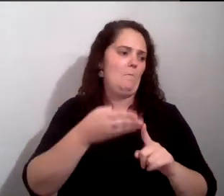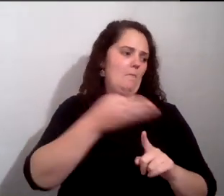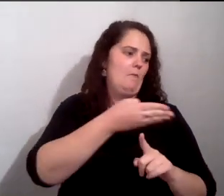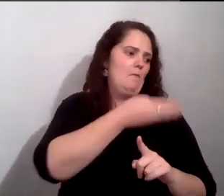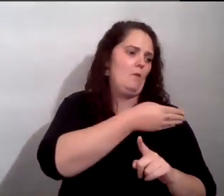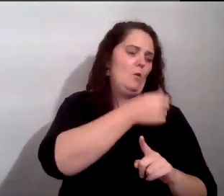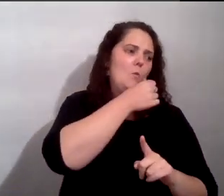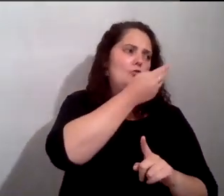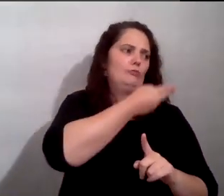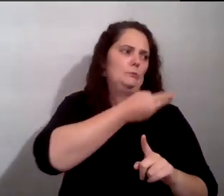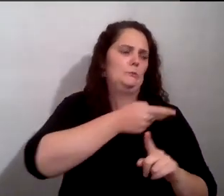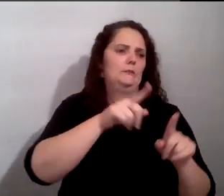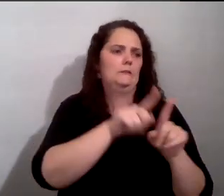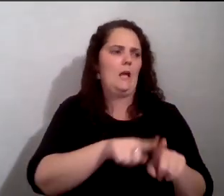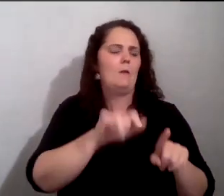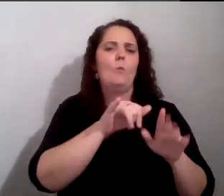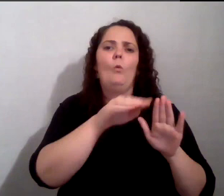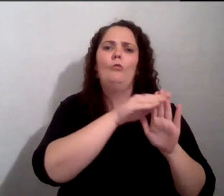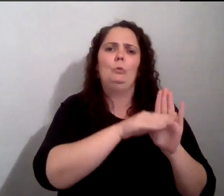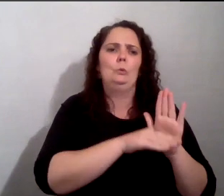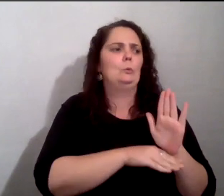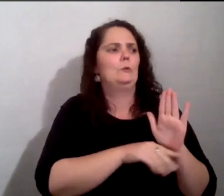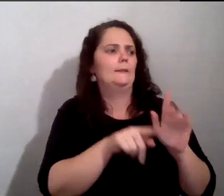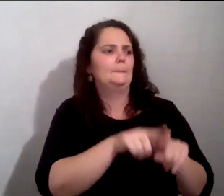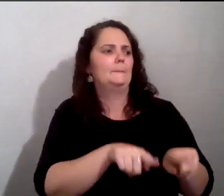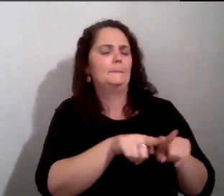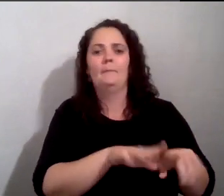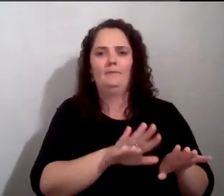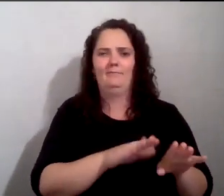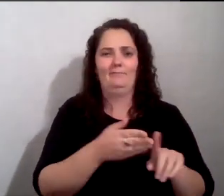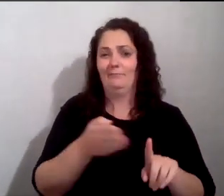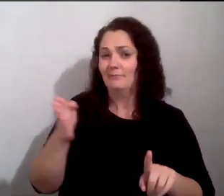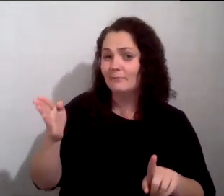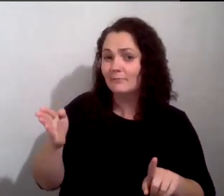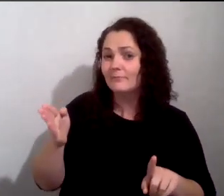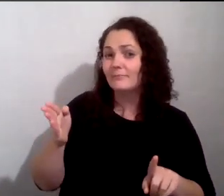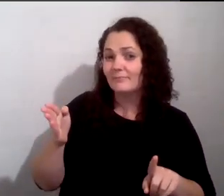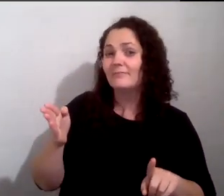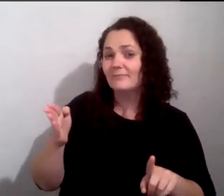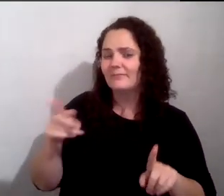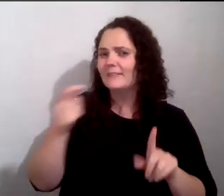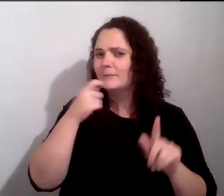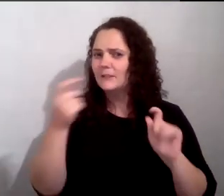accepted conventions or academic rules that ensured that forms of cultural